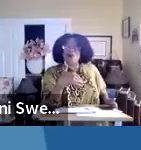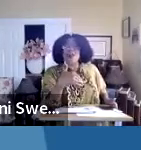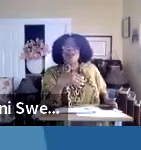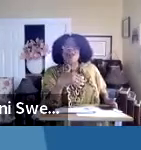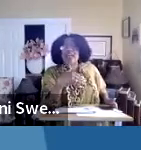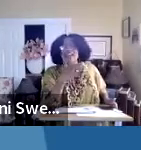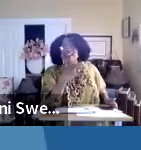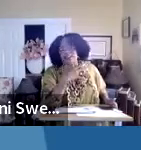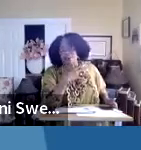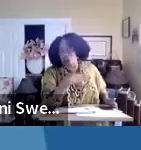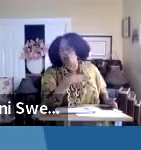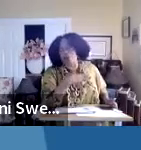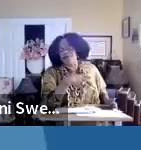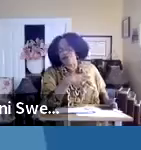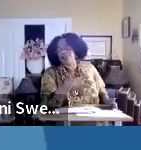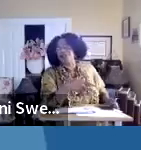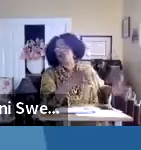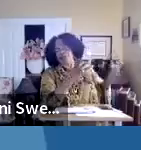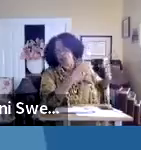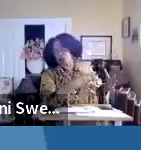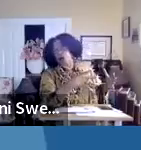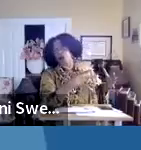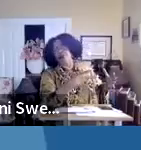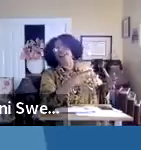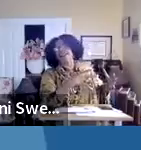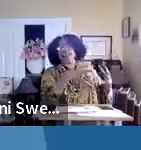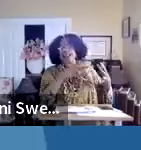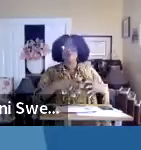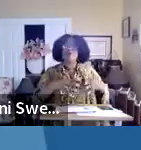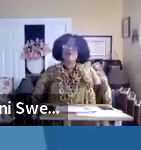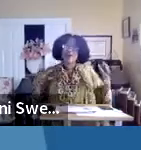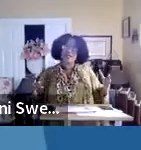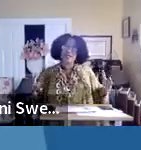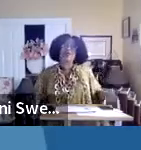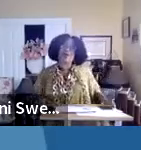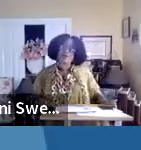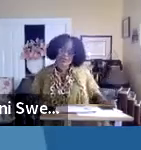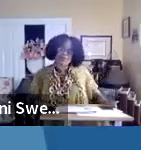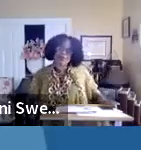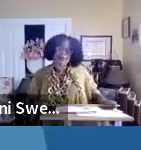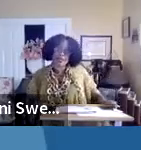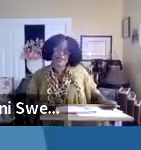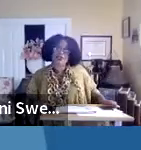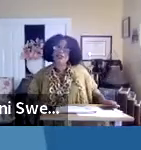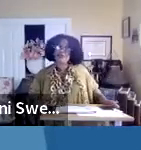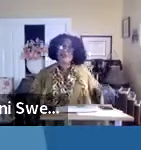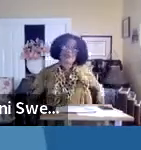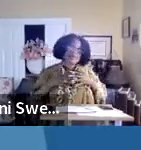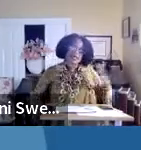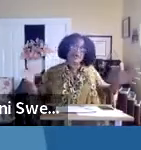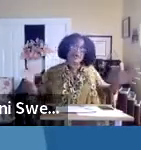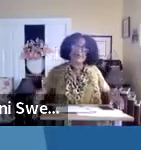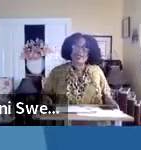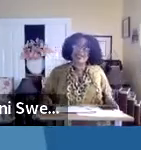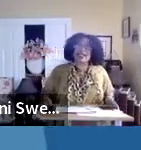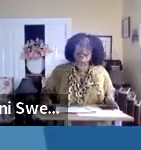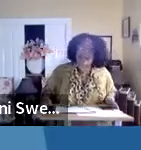Sikh 106. We somewhere wavered between 40 and 45 persons. It tells us the subject matter is